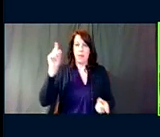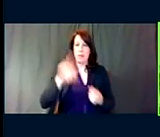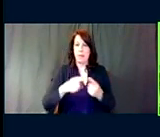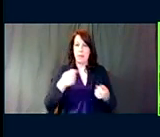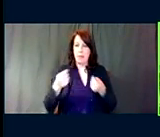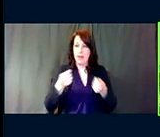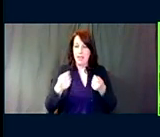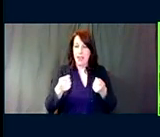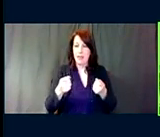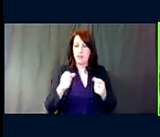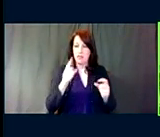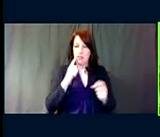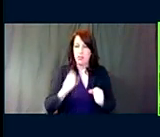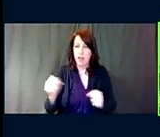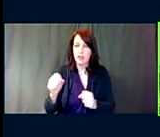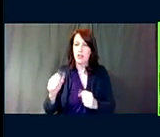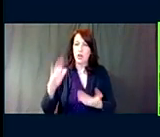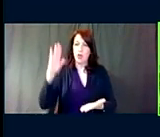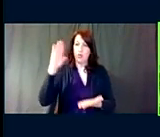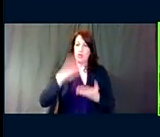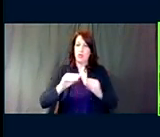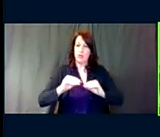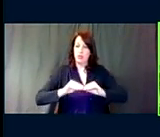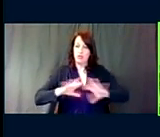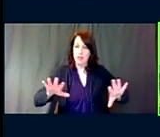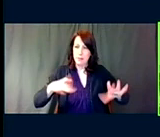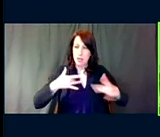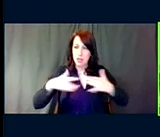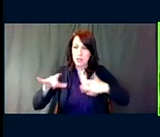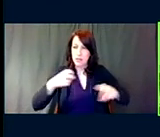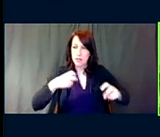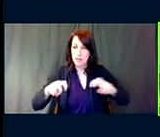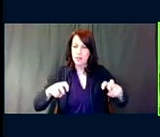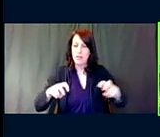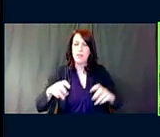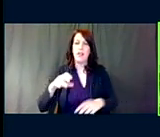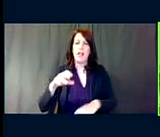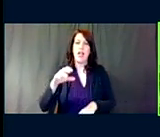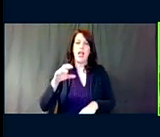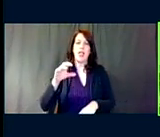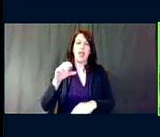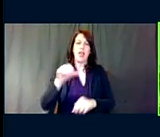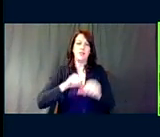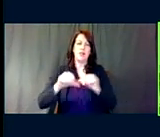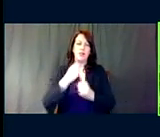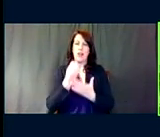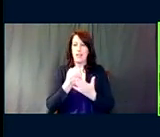EFFECTS OF VARIOUS MITIGATION STRATEGIES AND REDUCING TRANSMISSION, SOCIAL AND ECONOMIC IMPACTS, THINGS I